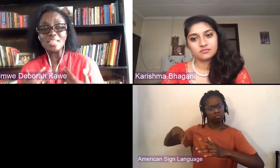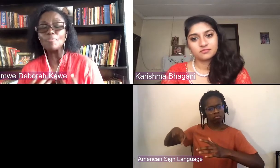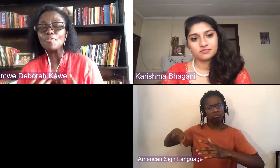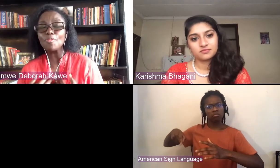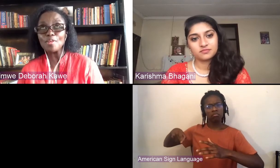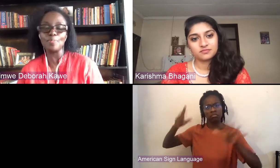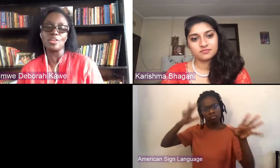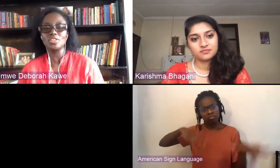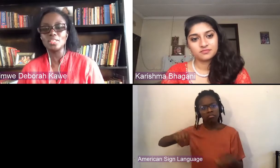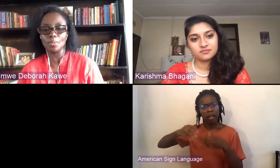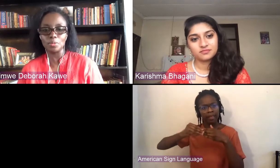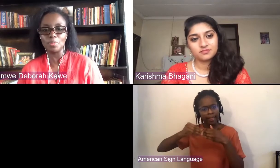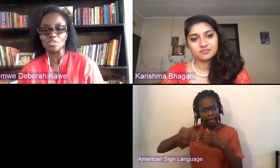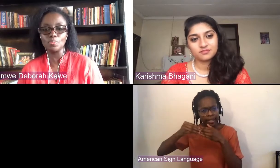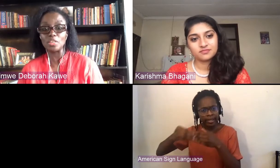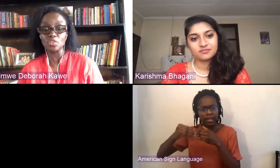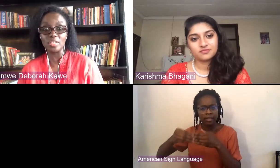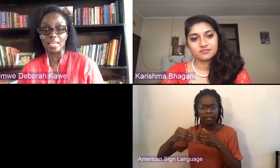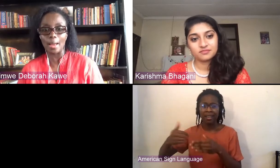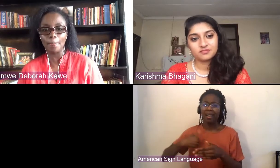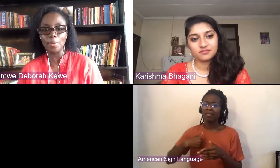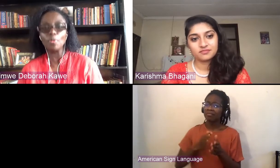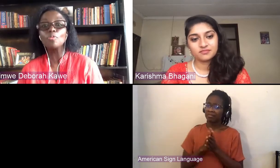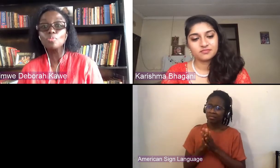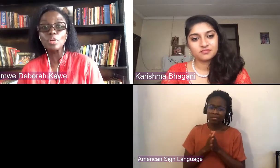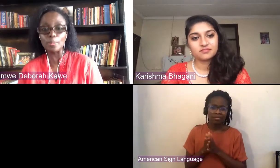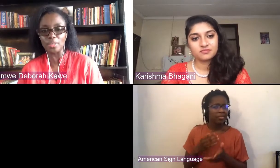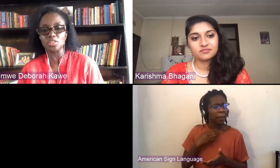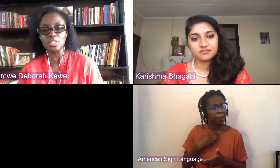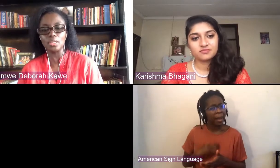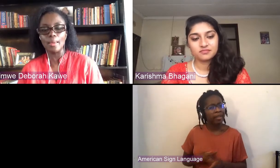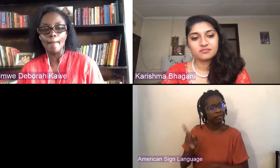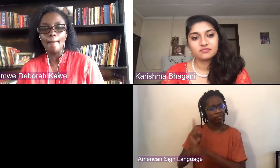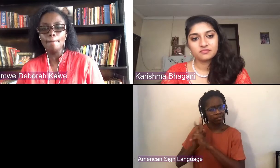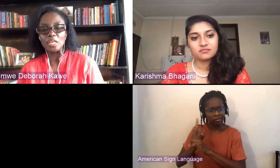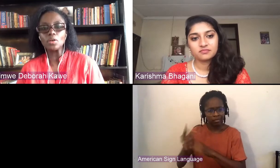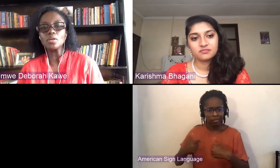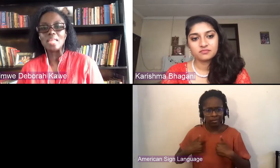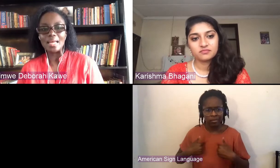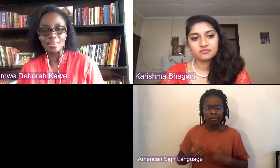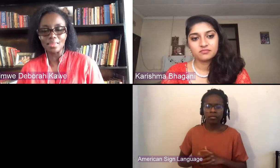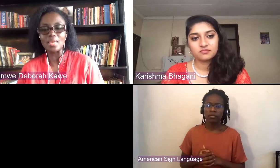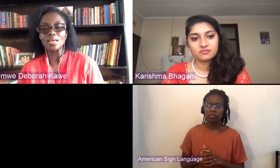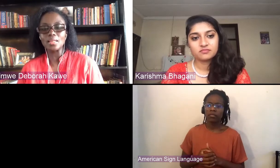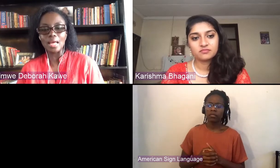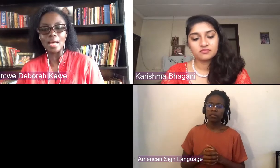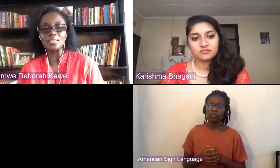I'm very passionate about mentoring young people really passionate, because I think that